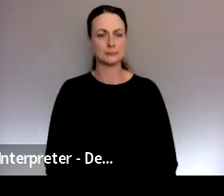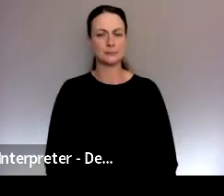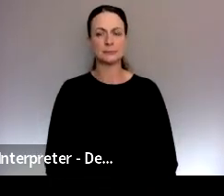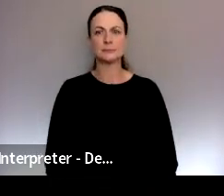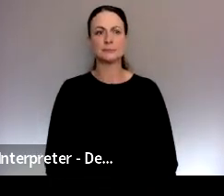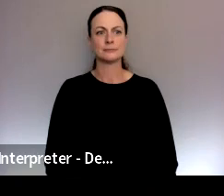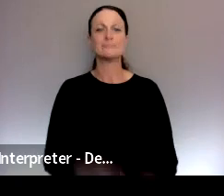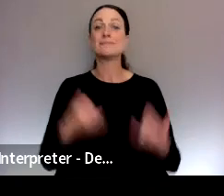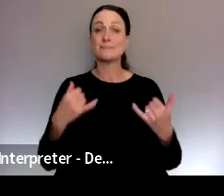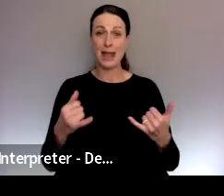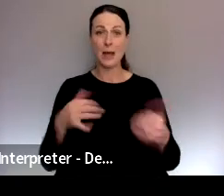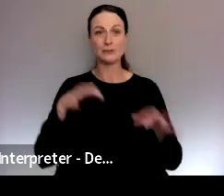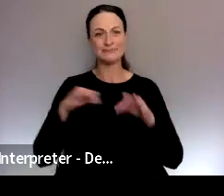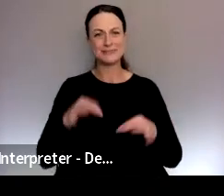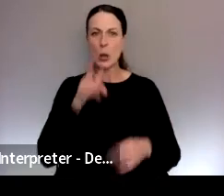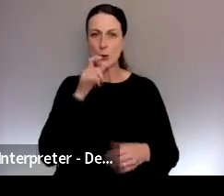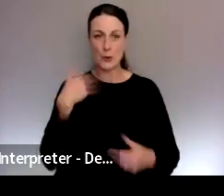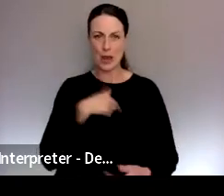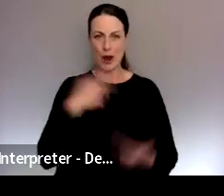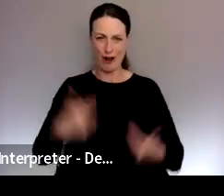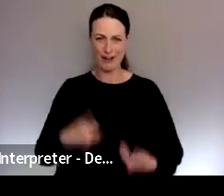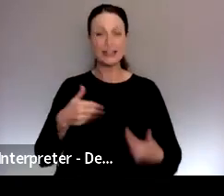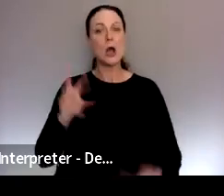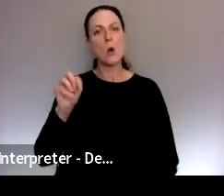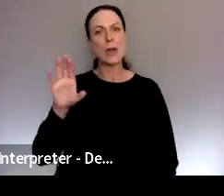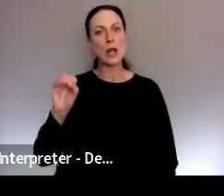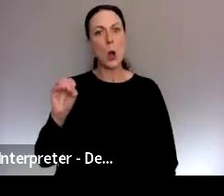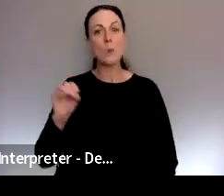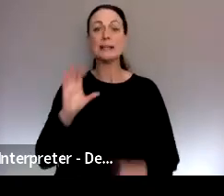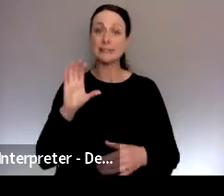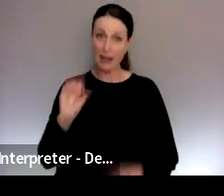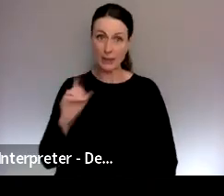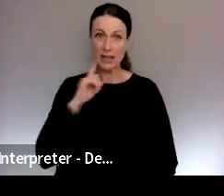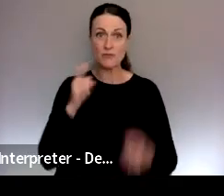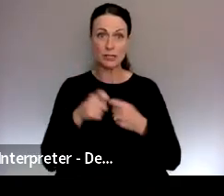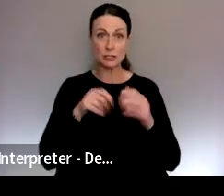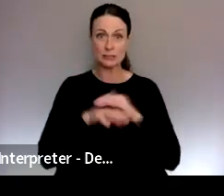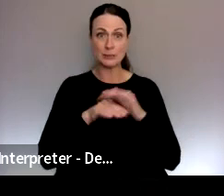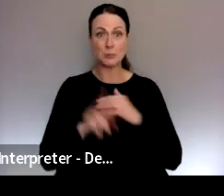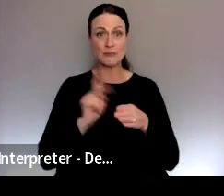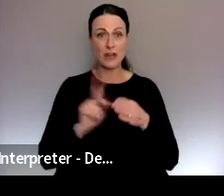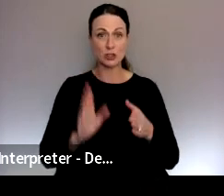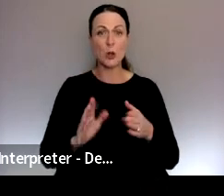First, let's tell you a little bit about who we are. WeCo is a company of digital accessibility professionals